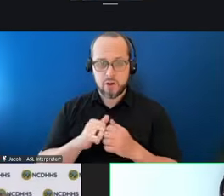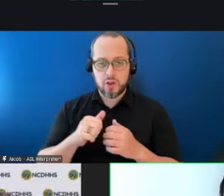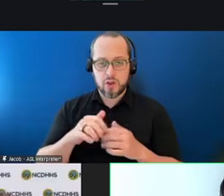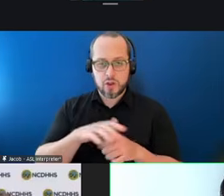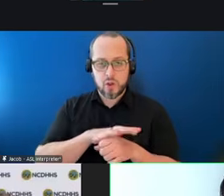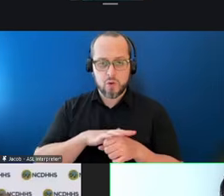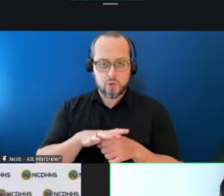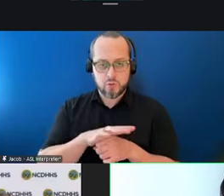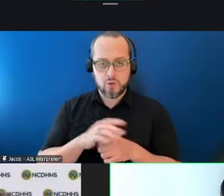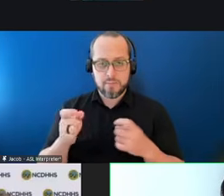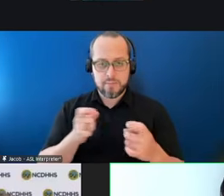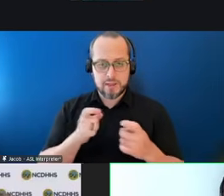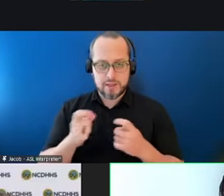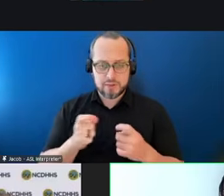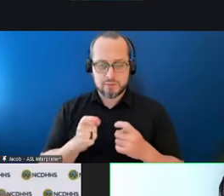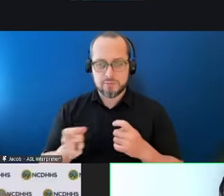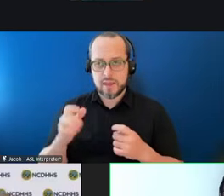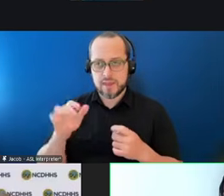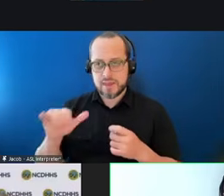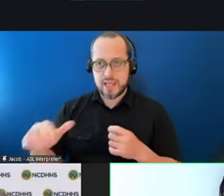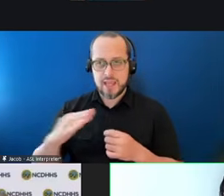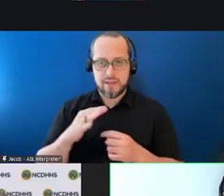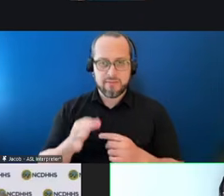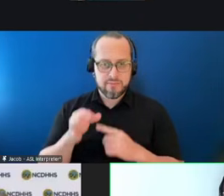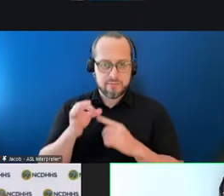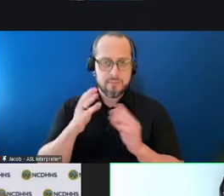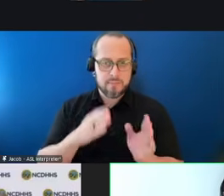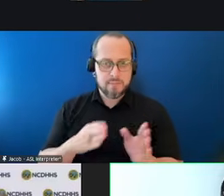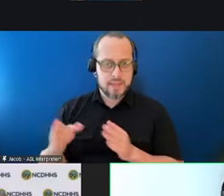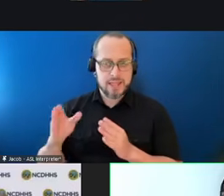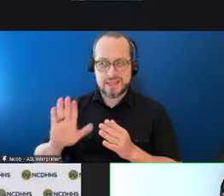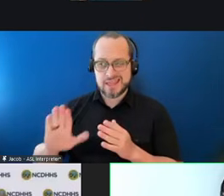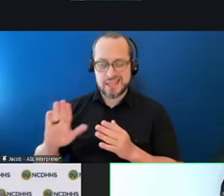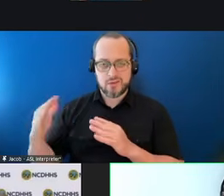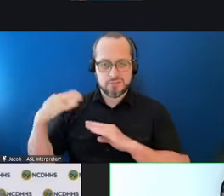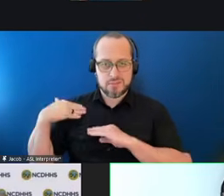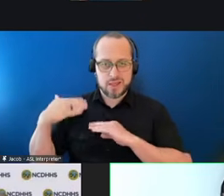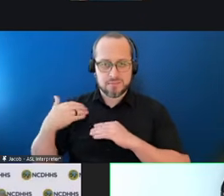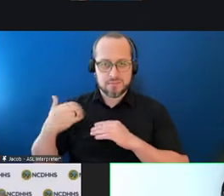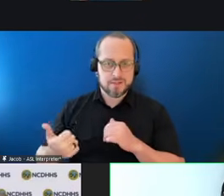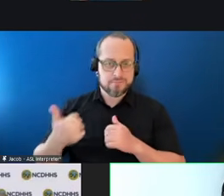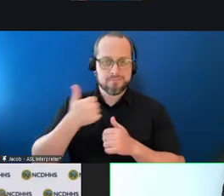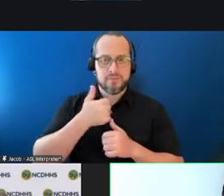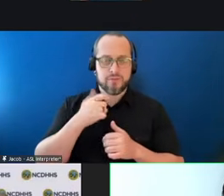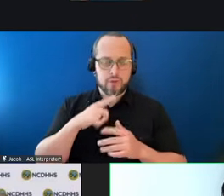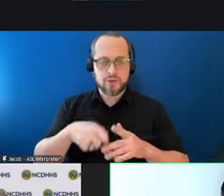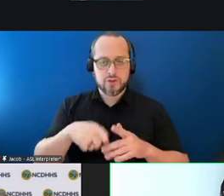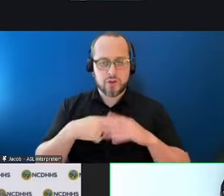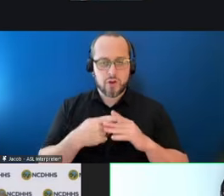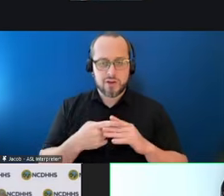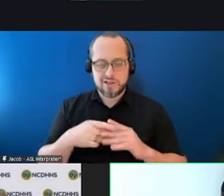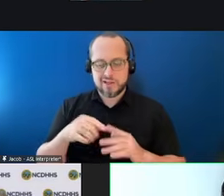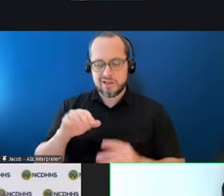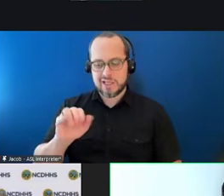tailored plans who have the primary responsibility for implementing our initiative 3 activities. you